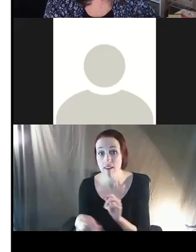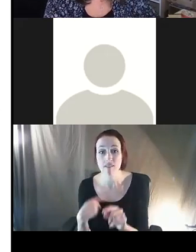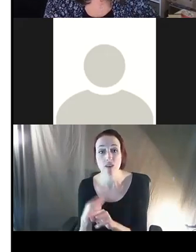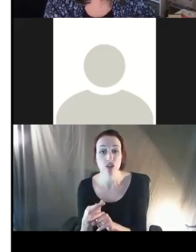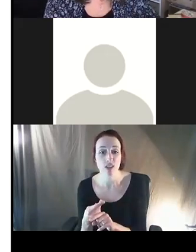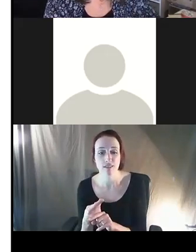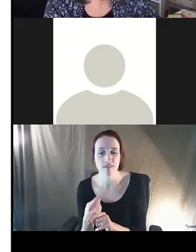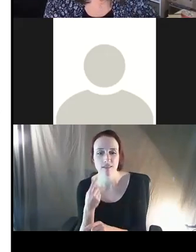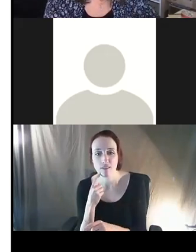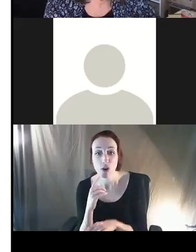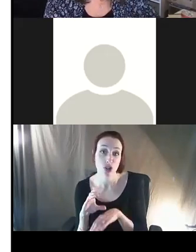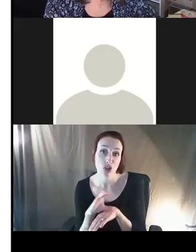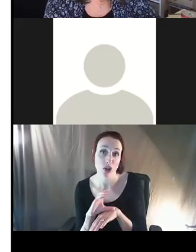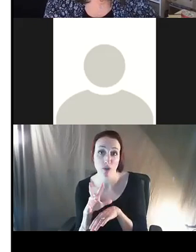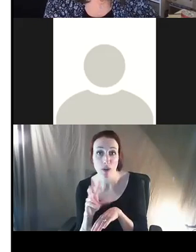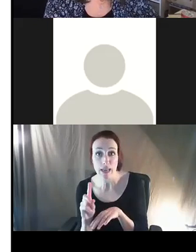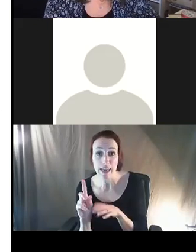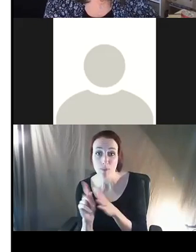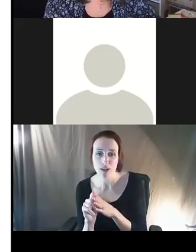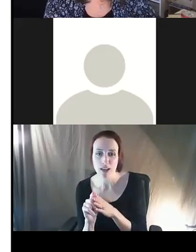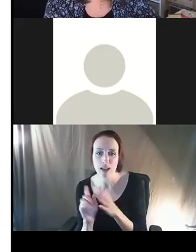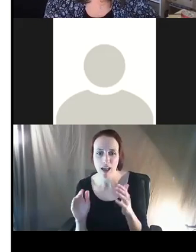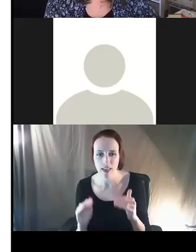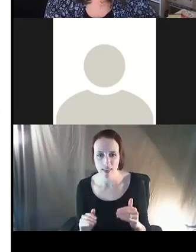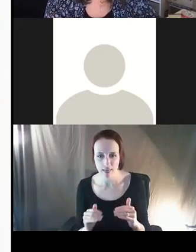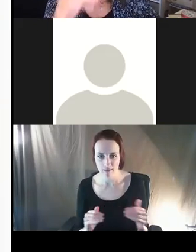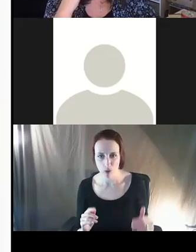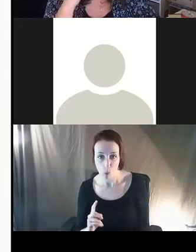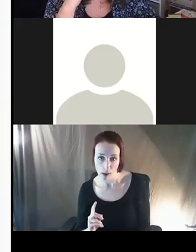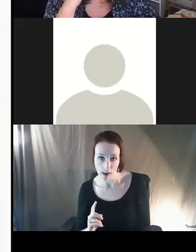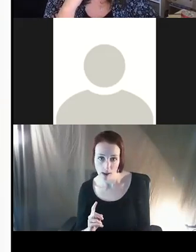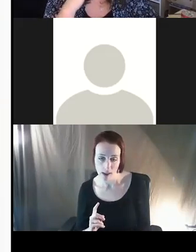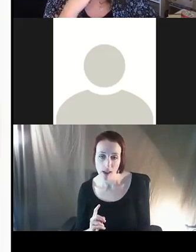printing and the level 1 article. I grabbed the level 3.